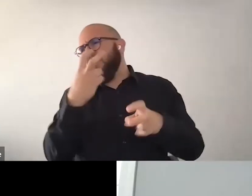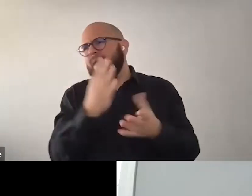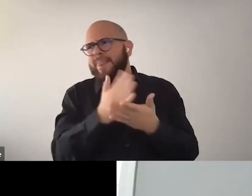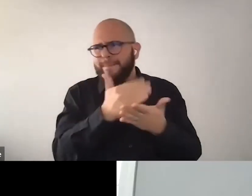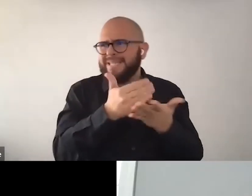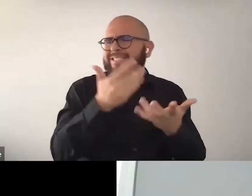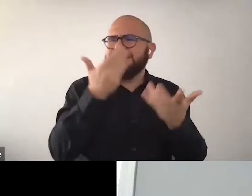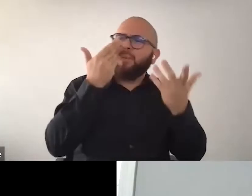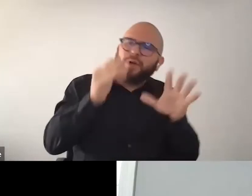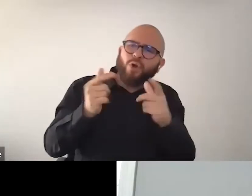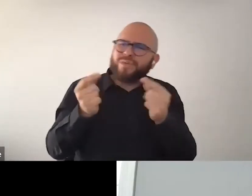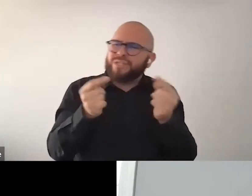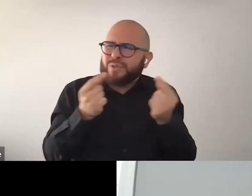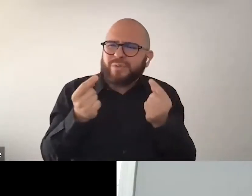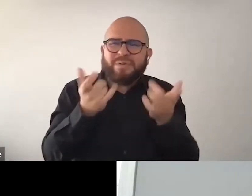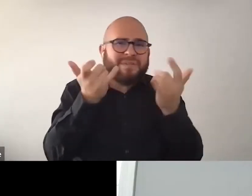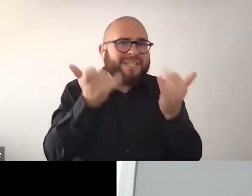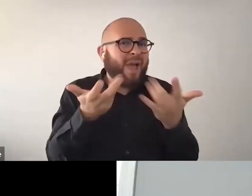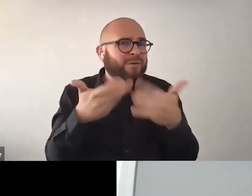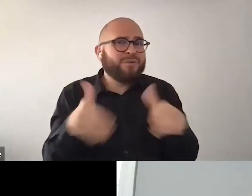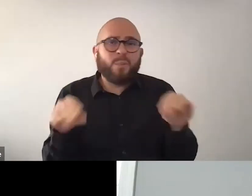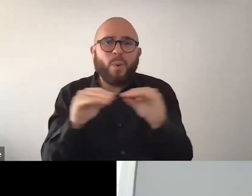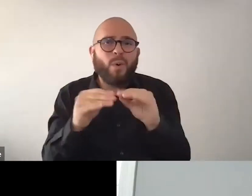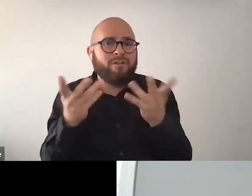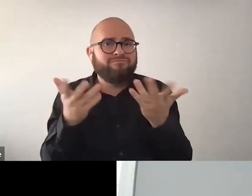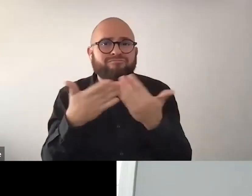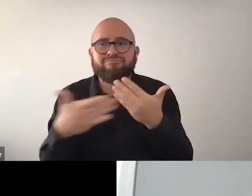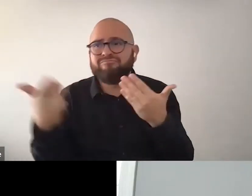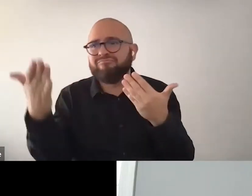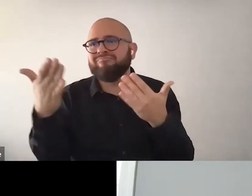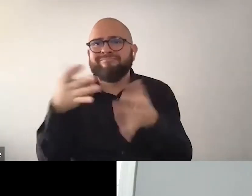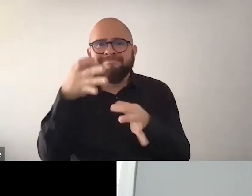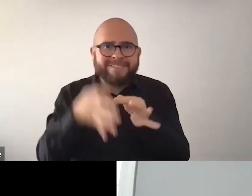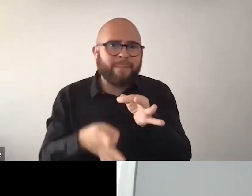So we can certainly communicate that to the industry.